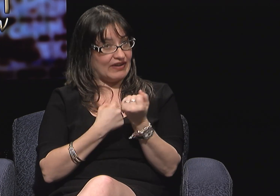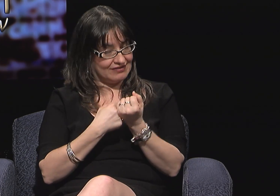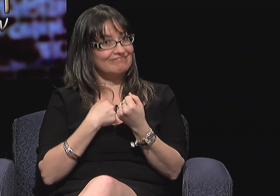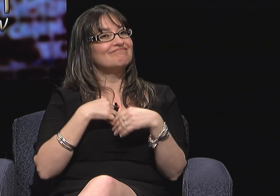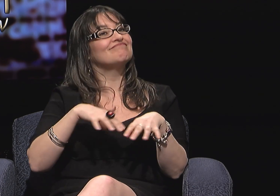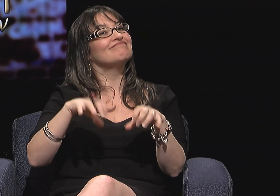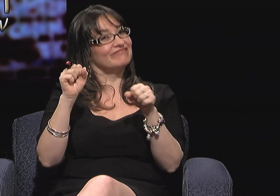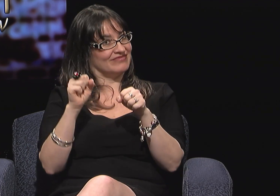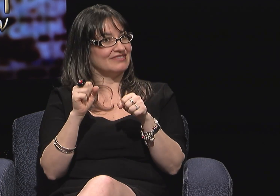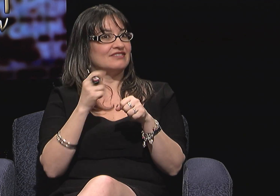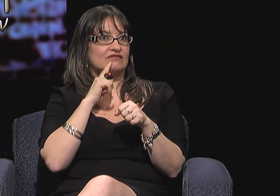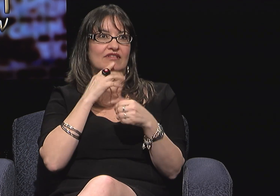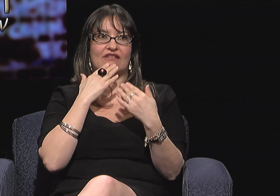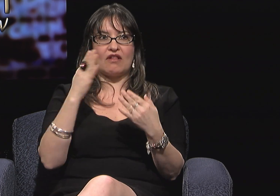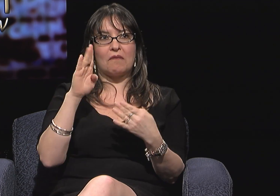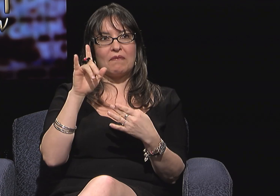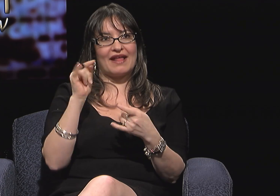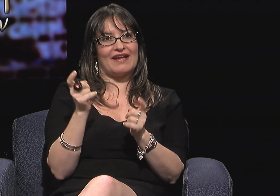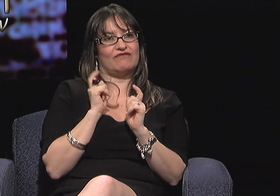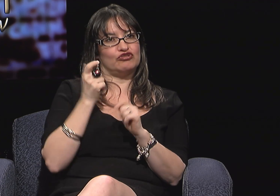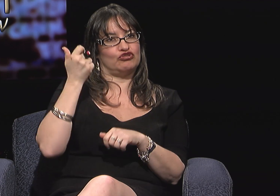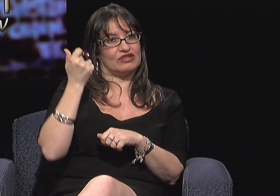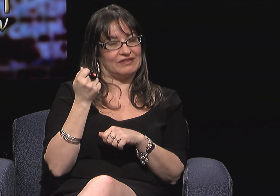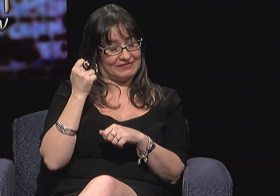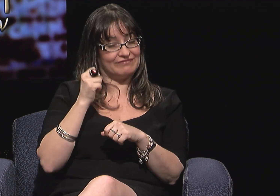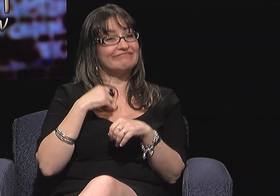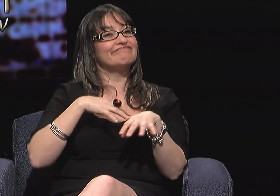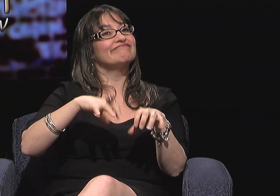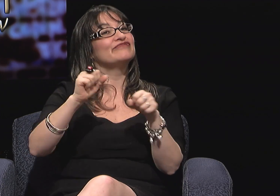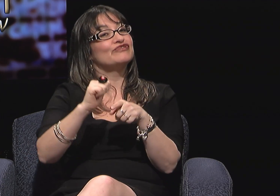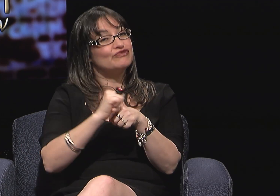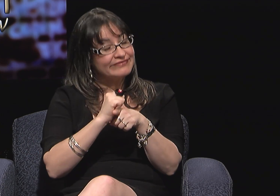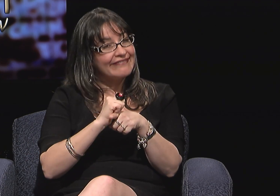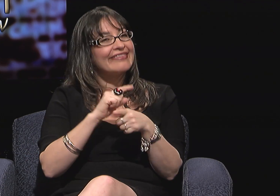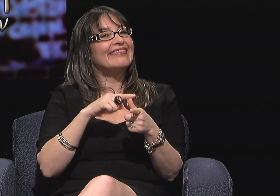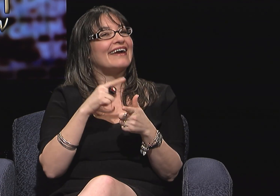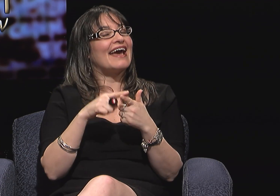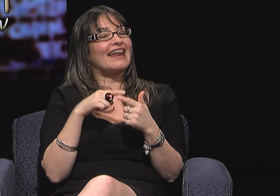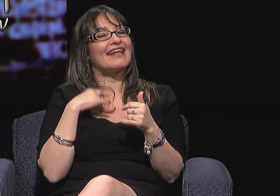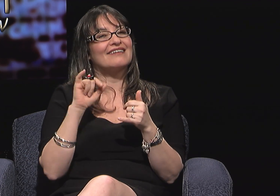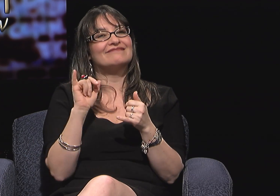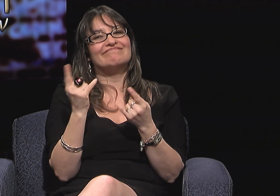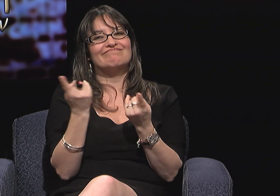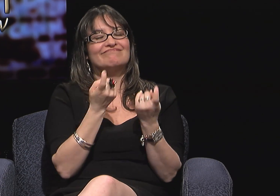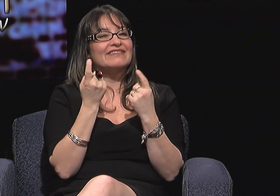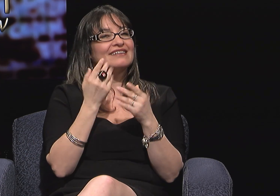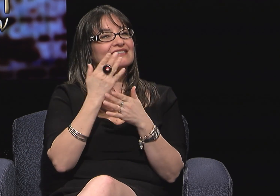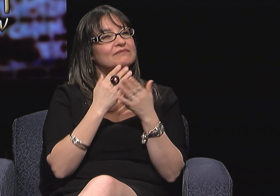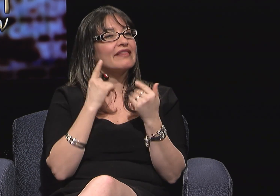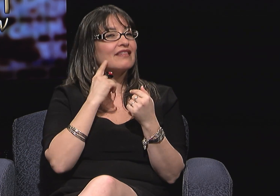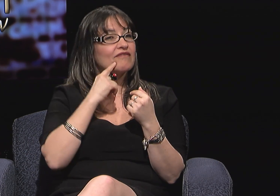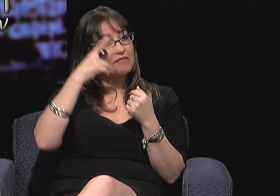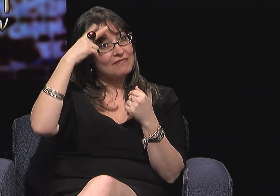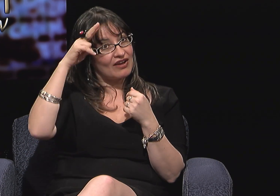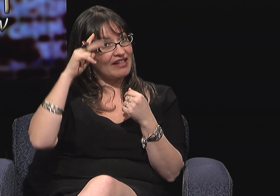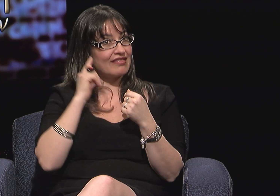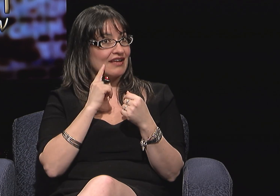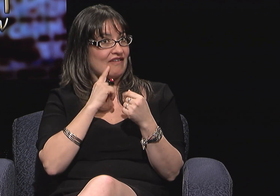to develop my leadership skills. From there, I recruited other deaf people from Mexico to come here to Gallaudet University and take leadership